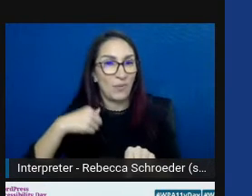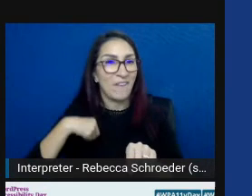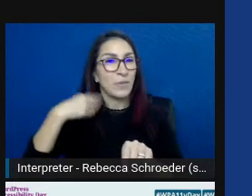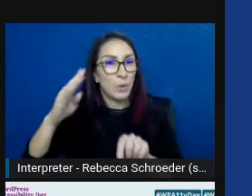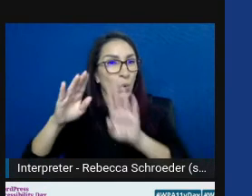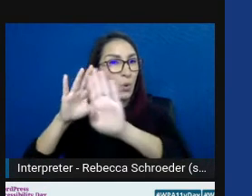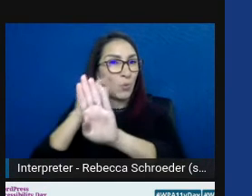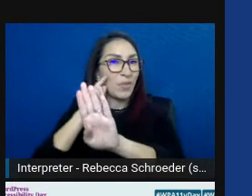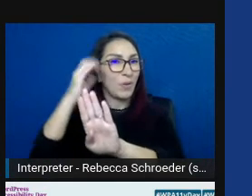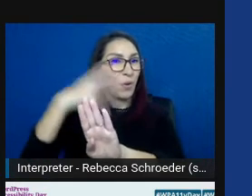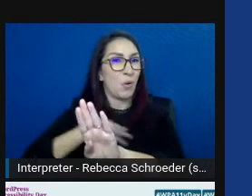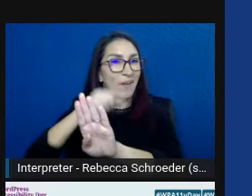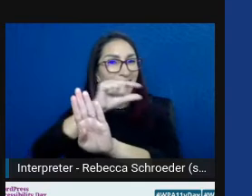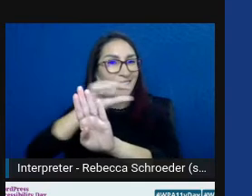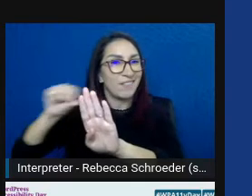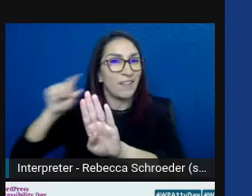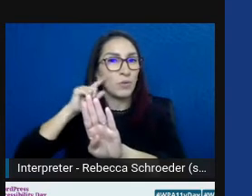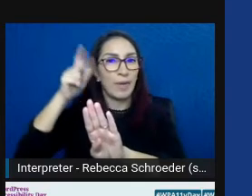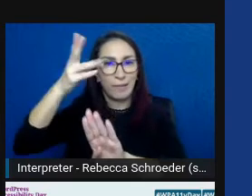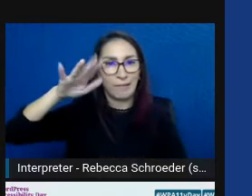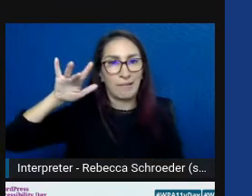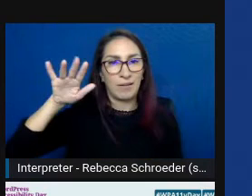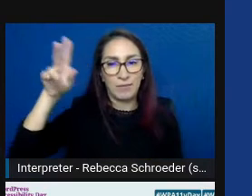to stay up after the presentation, there's no rush to get there.